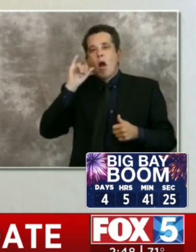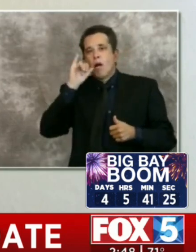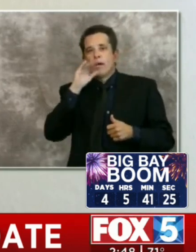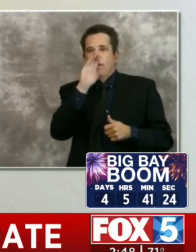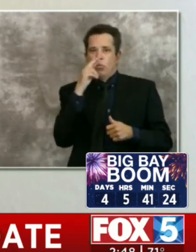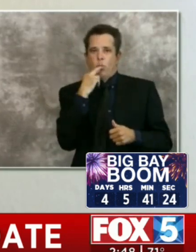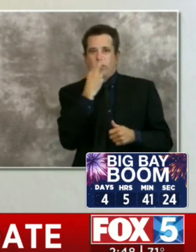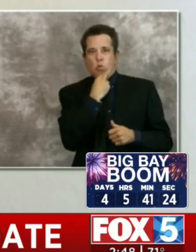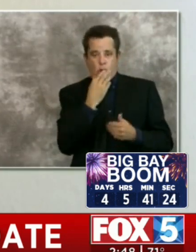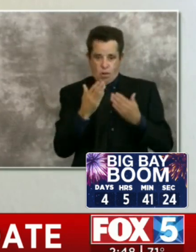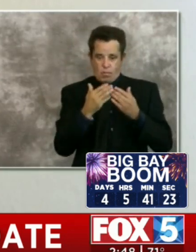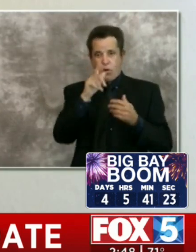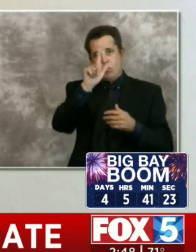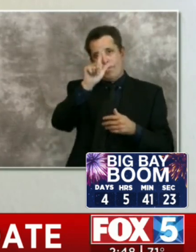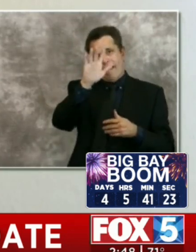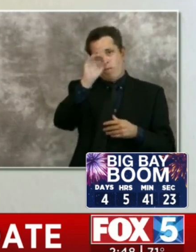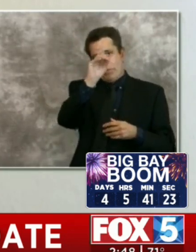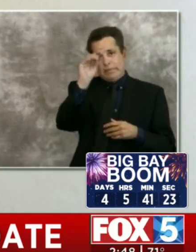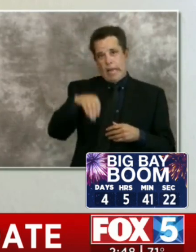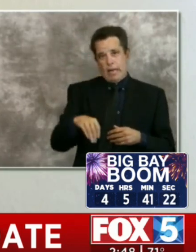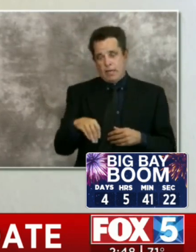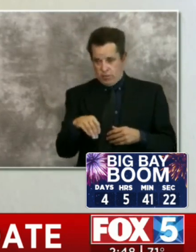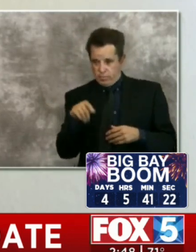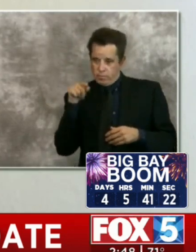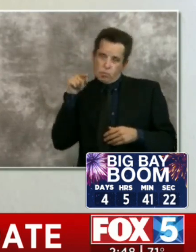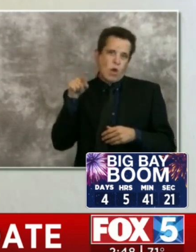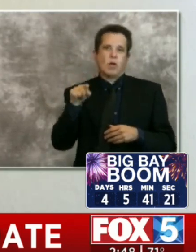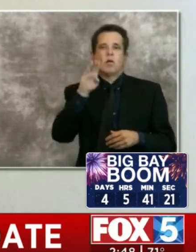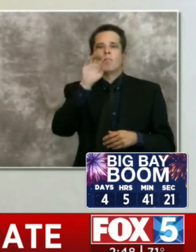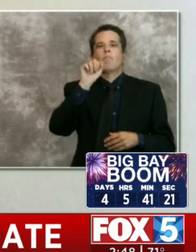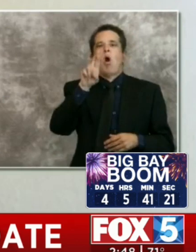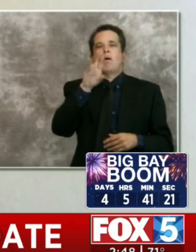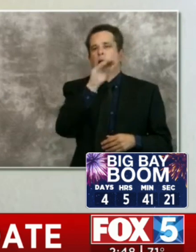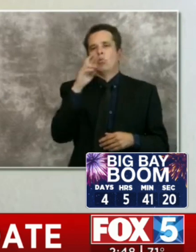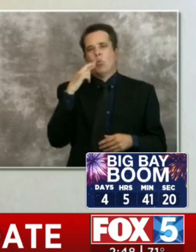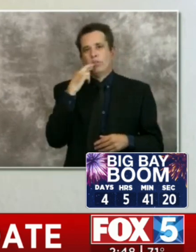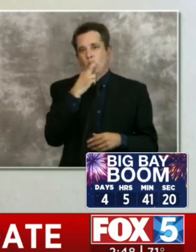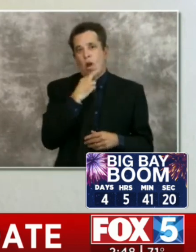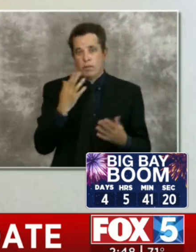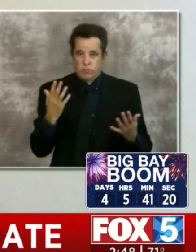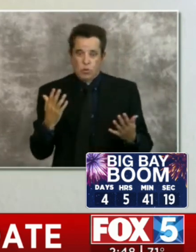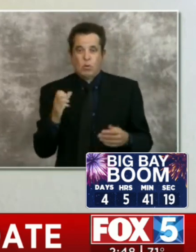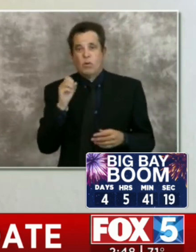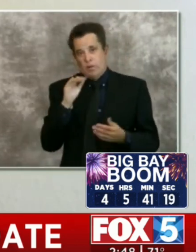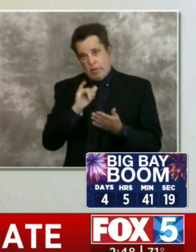TYPES THAT. SO THE NUMBER ONE SOURCE OF COMMUNITY OUTBREAKS AS FAR AS UNREST MORE THAN A QUARTER OF ALL ACT ABOUT